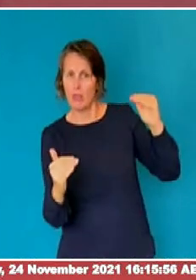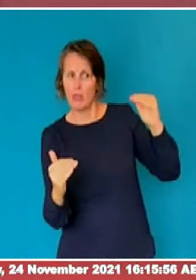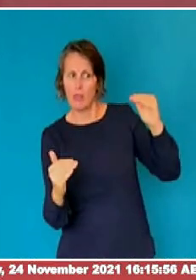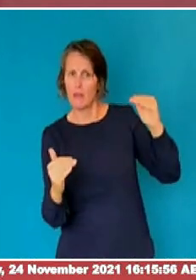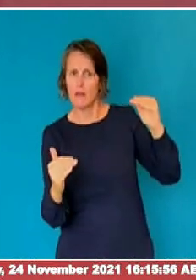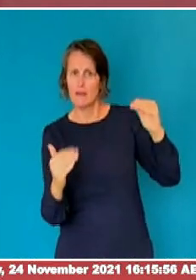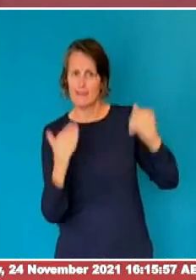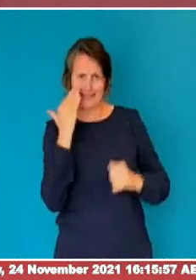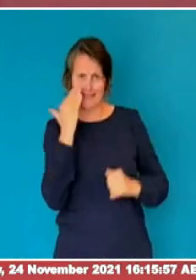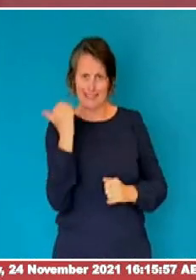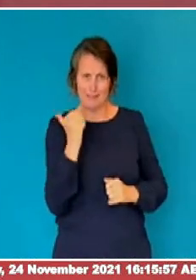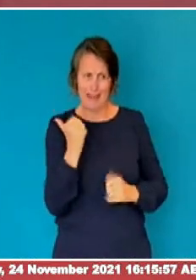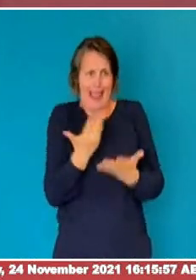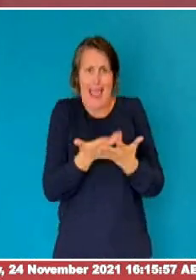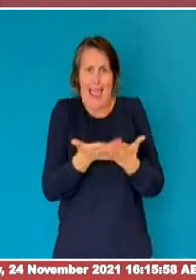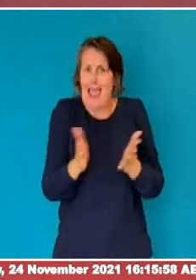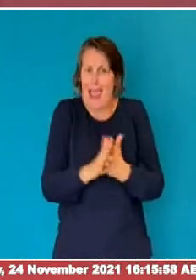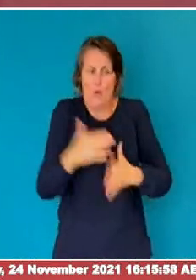whether it's a workplace injury or not.